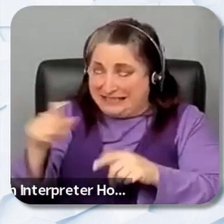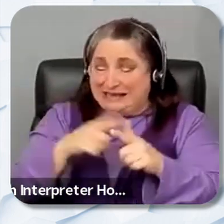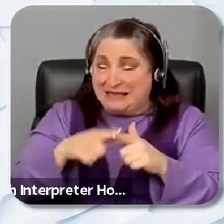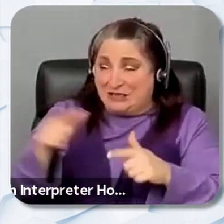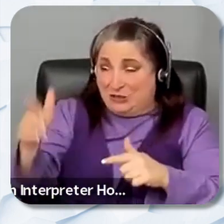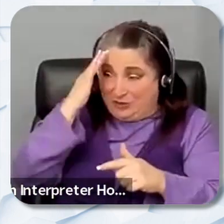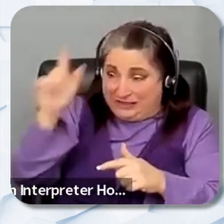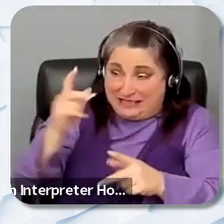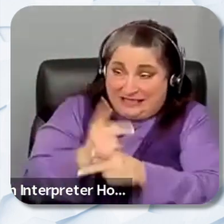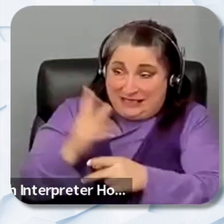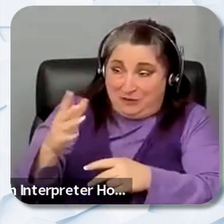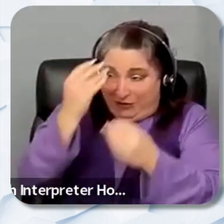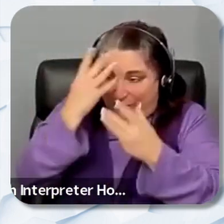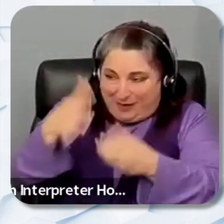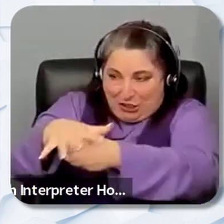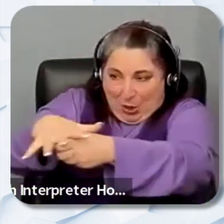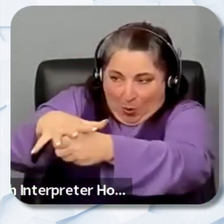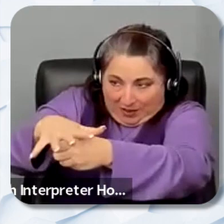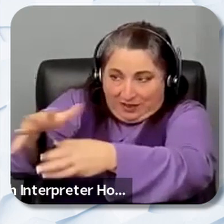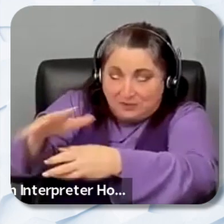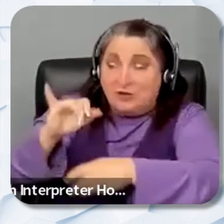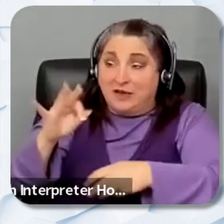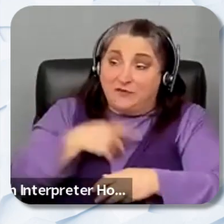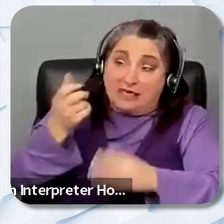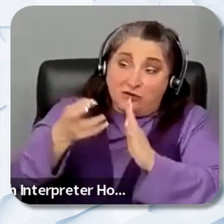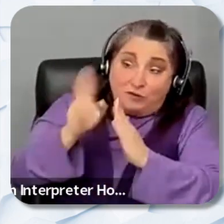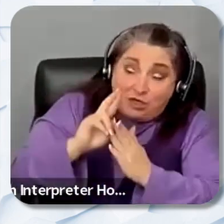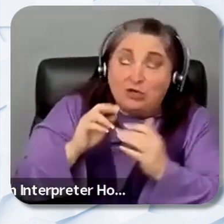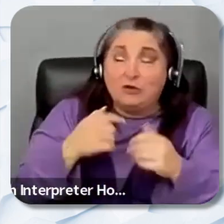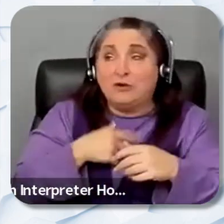information locally. That way if we do need to review it, if we do have questions about